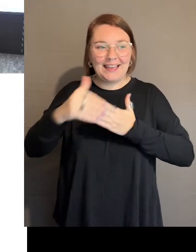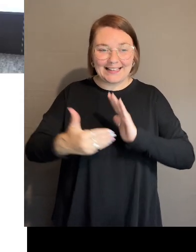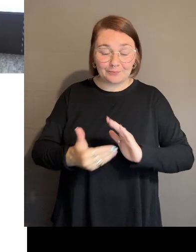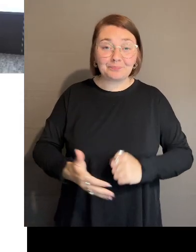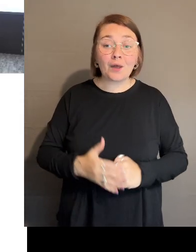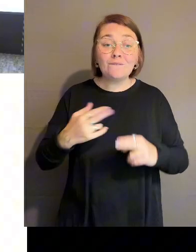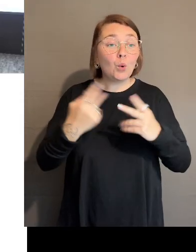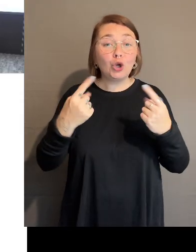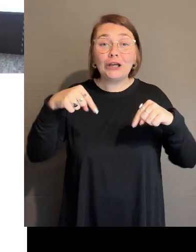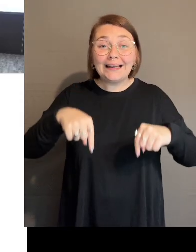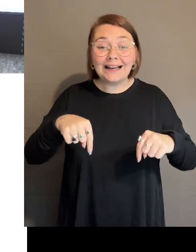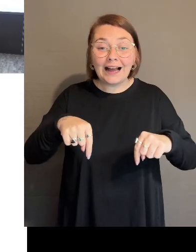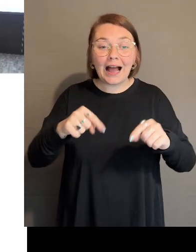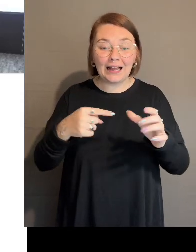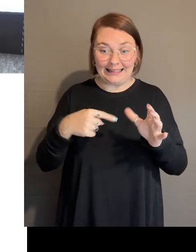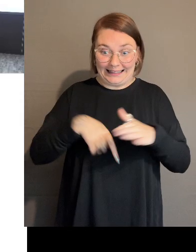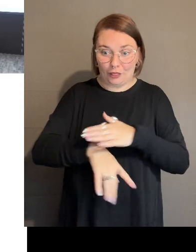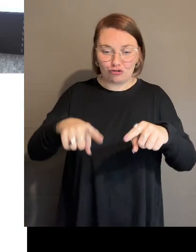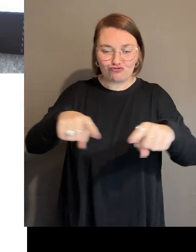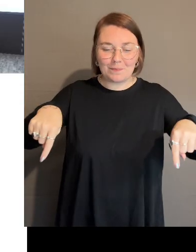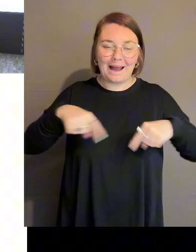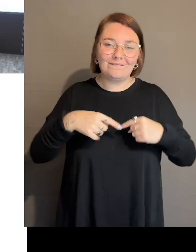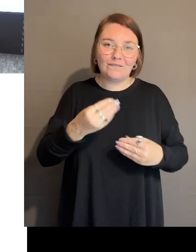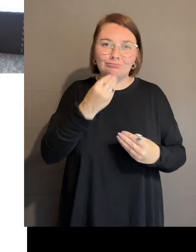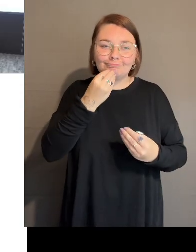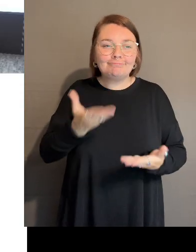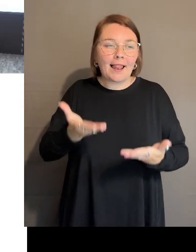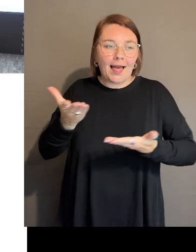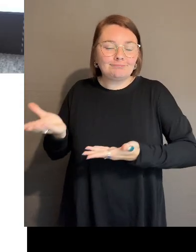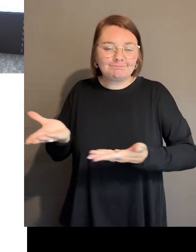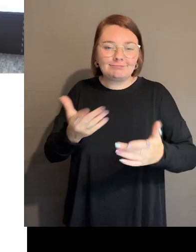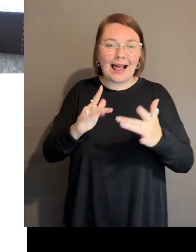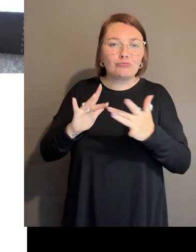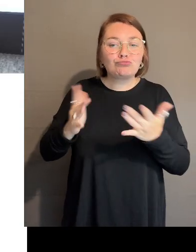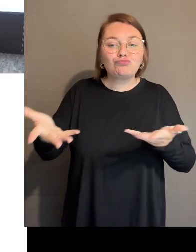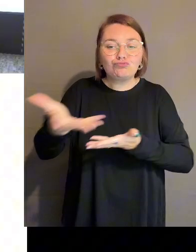And then, for those people in the room, we've got, light refreshments and networking at the end.